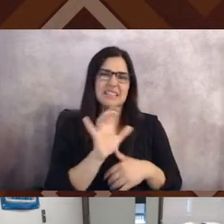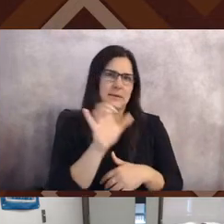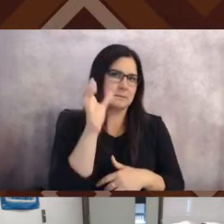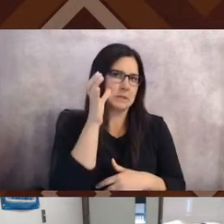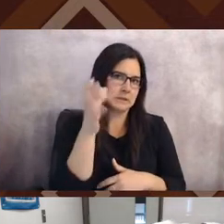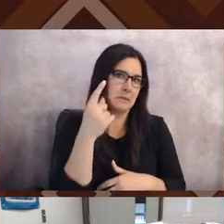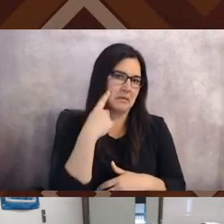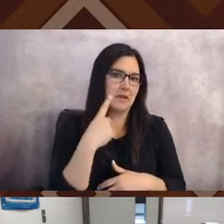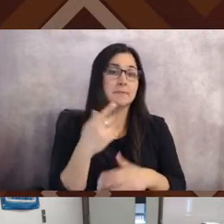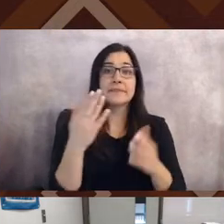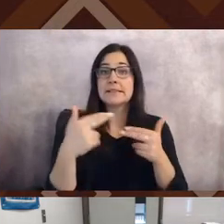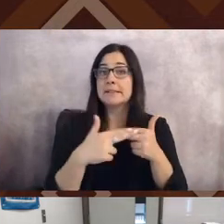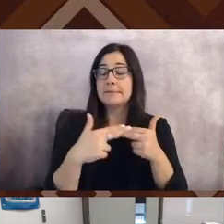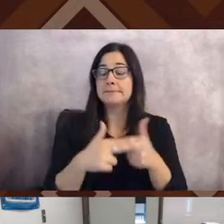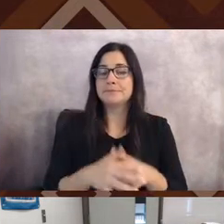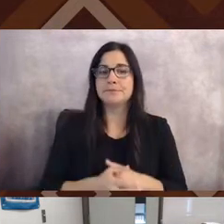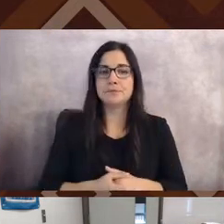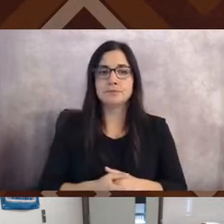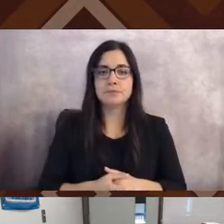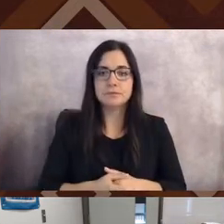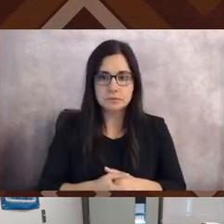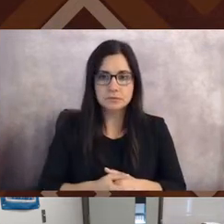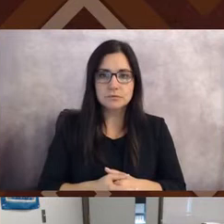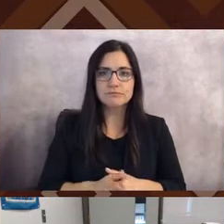I'll you know all out a spot piece